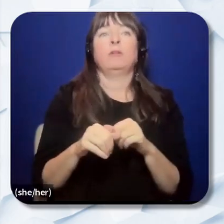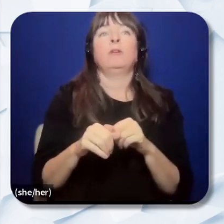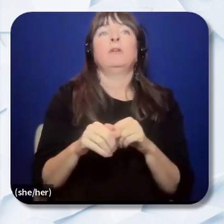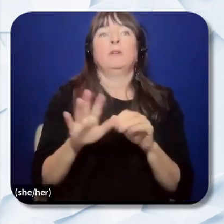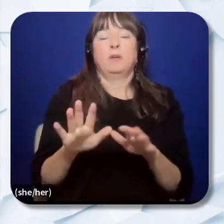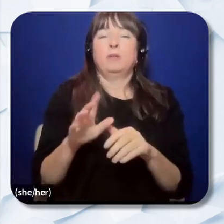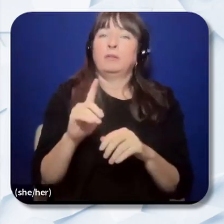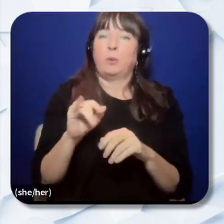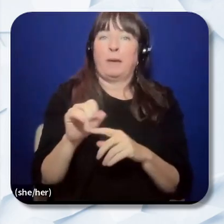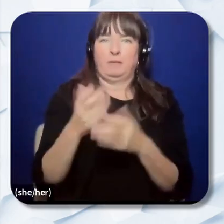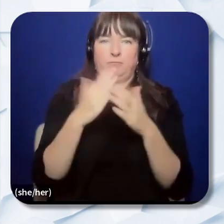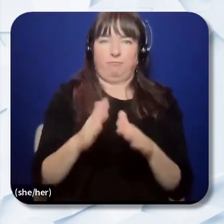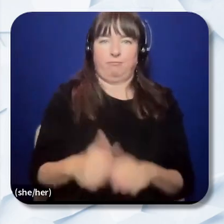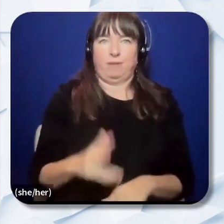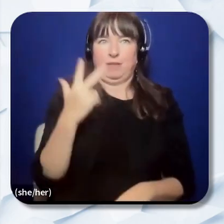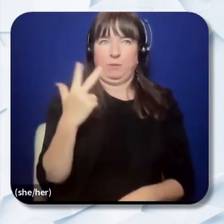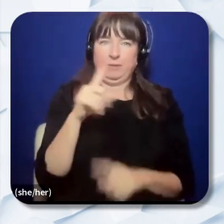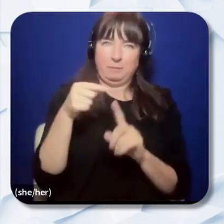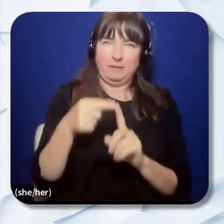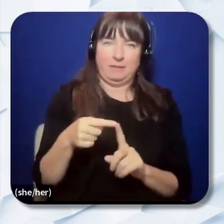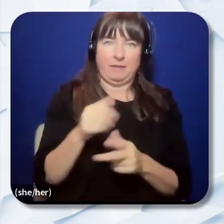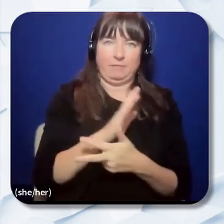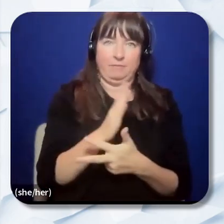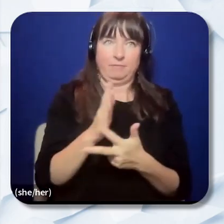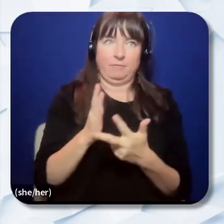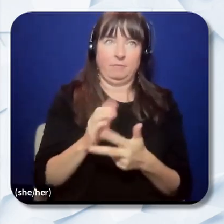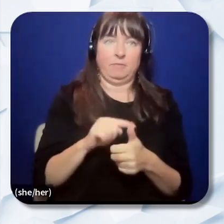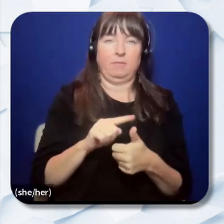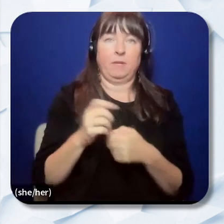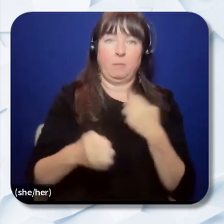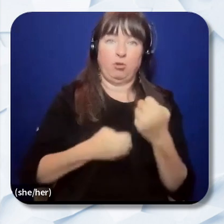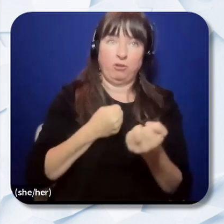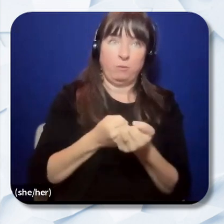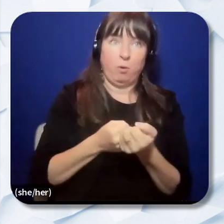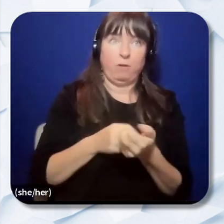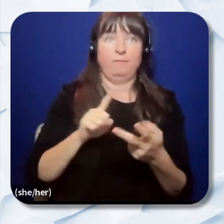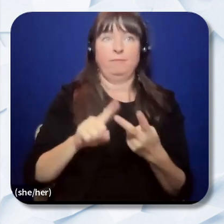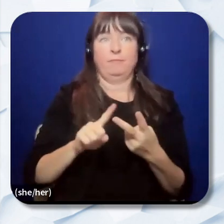the domains are broken into three specific domains which are emotional support classroom organization